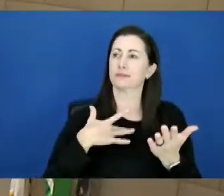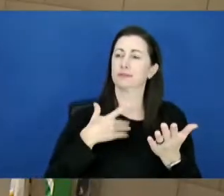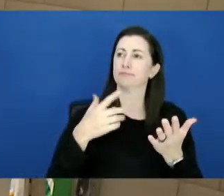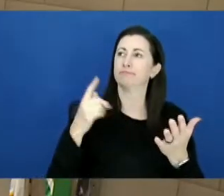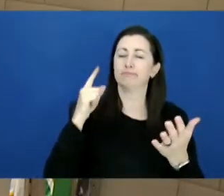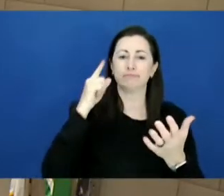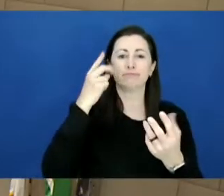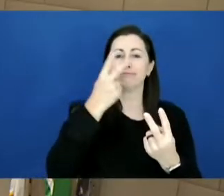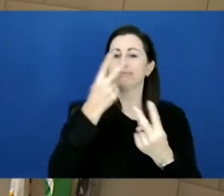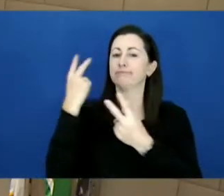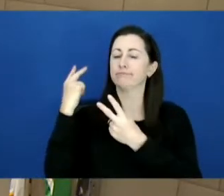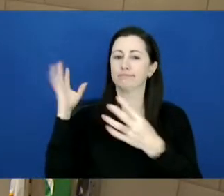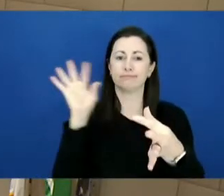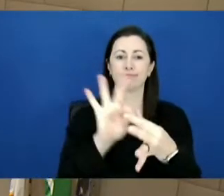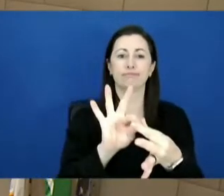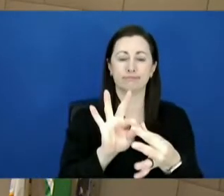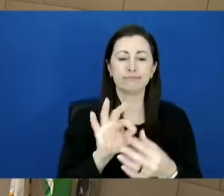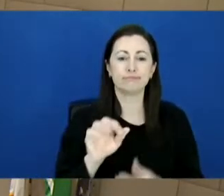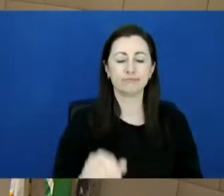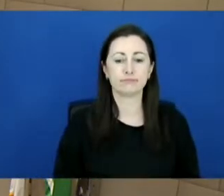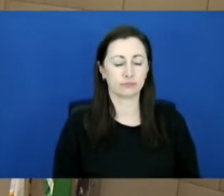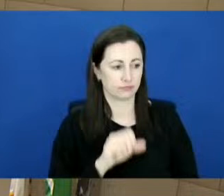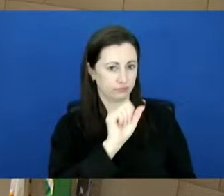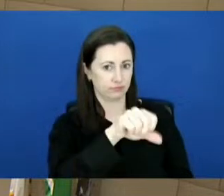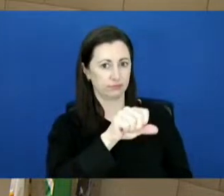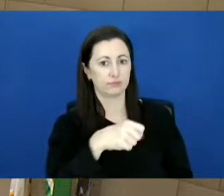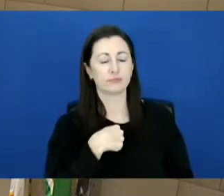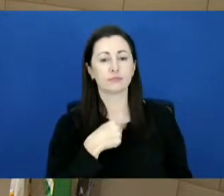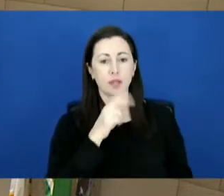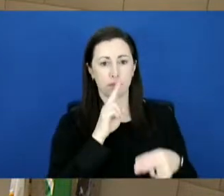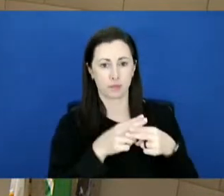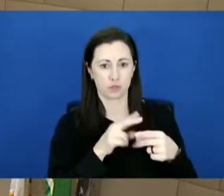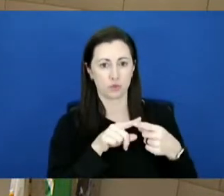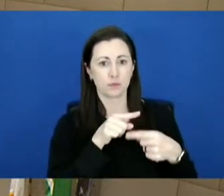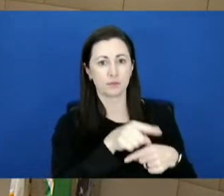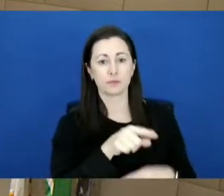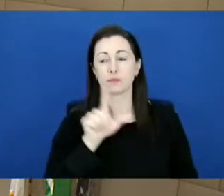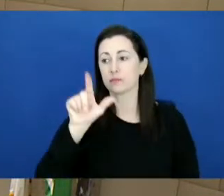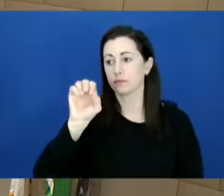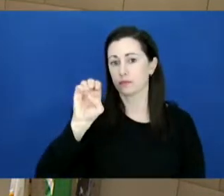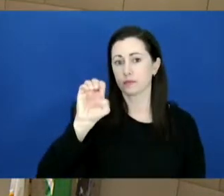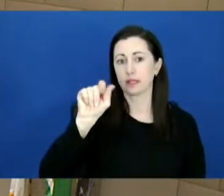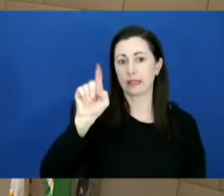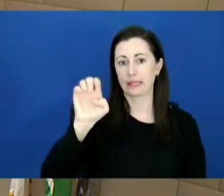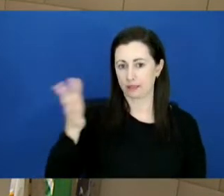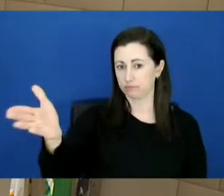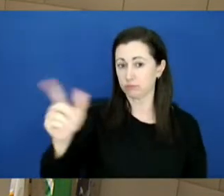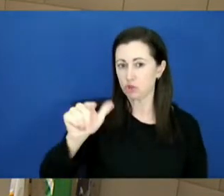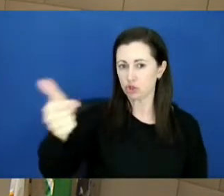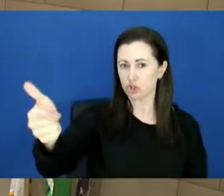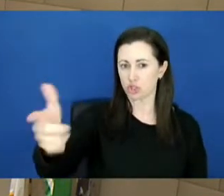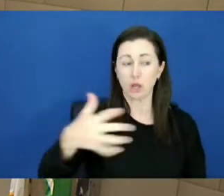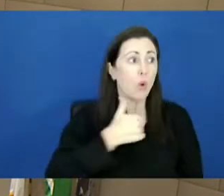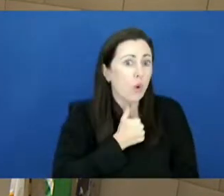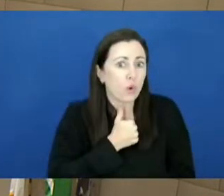TODAY, WE HAVE COME FULL CIRCLE. GOOD THOUGHTS.